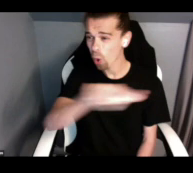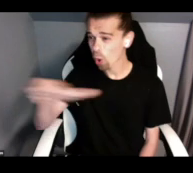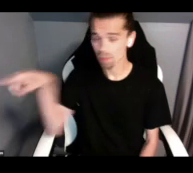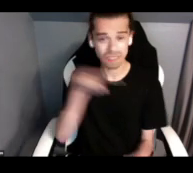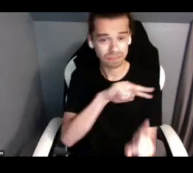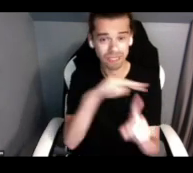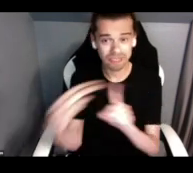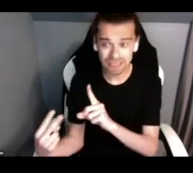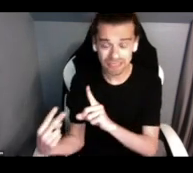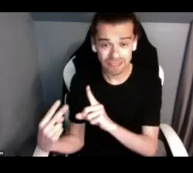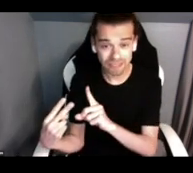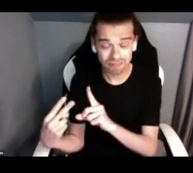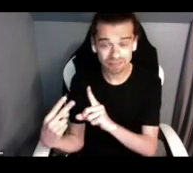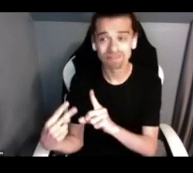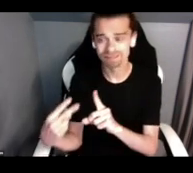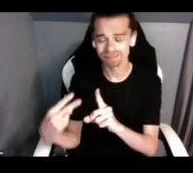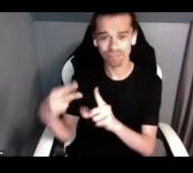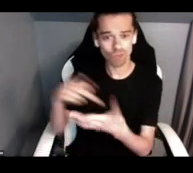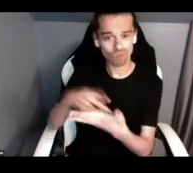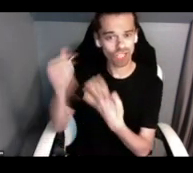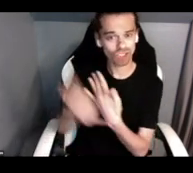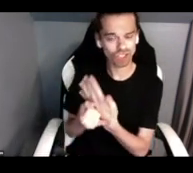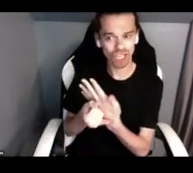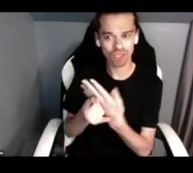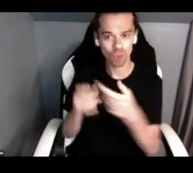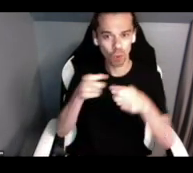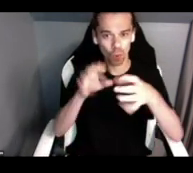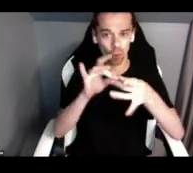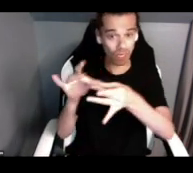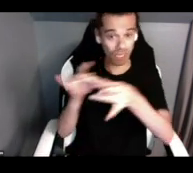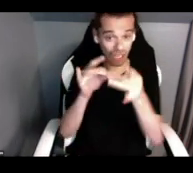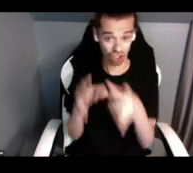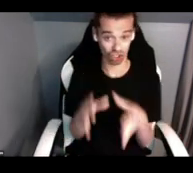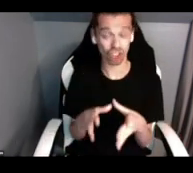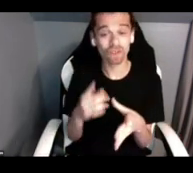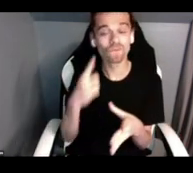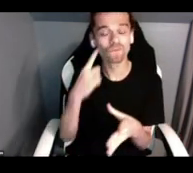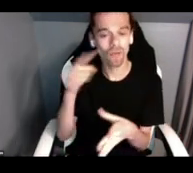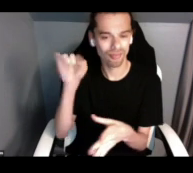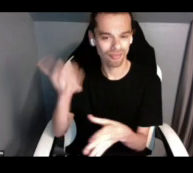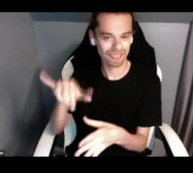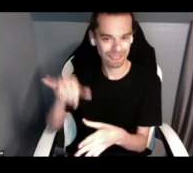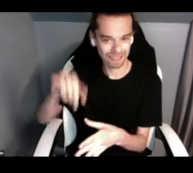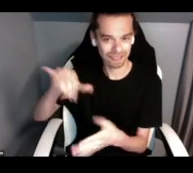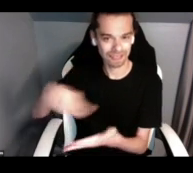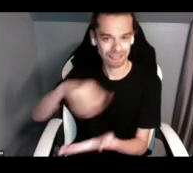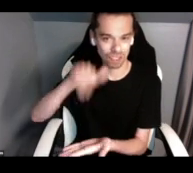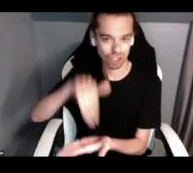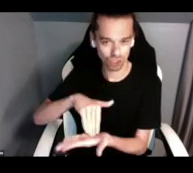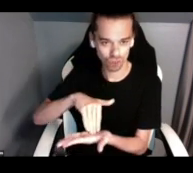project coordinator of the Community Living Equity Center. Today I will be leading